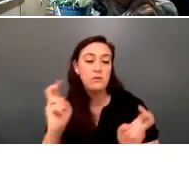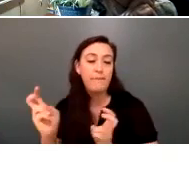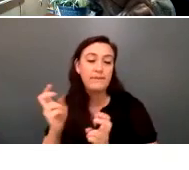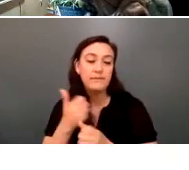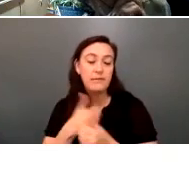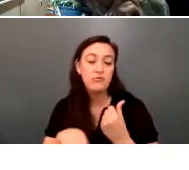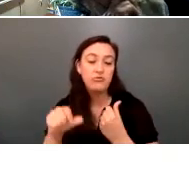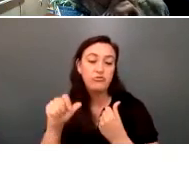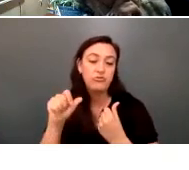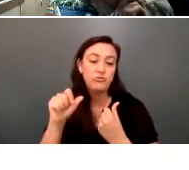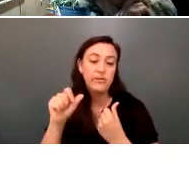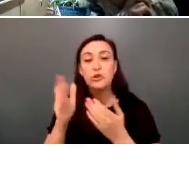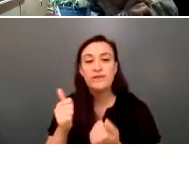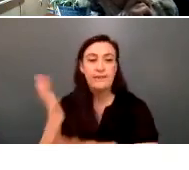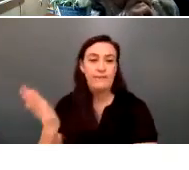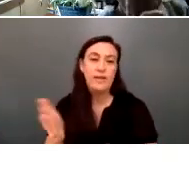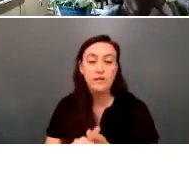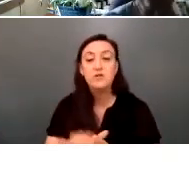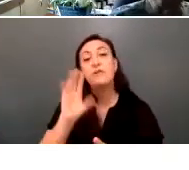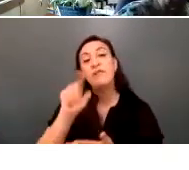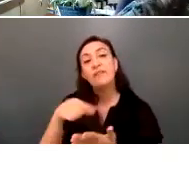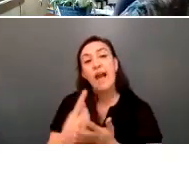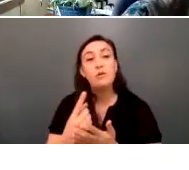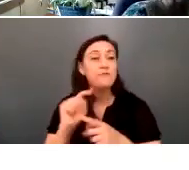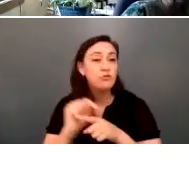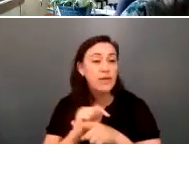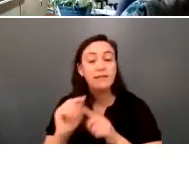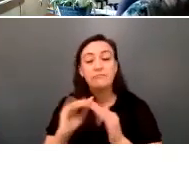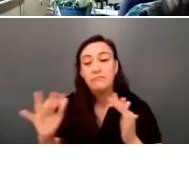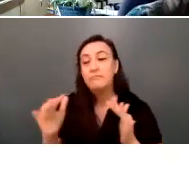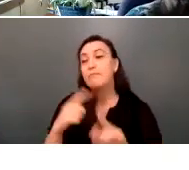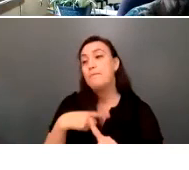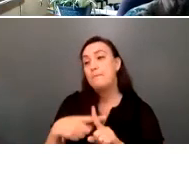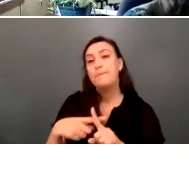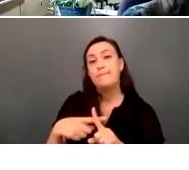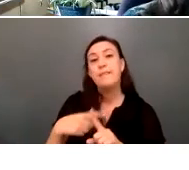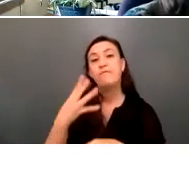So those 50 hours of training and then you add on for years of full-time direct